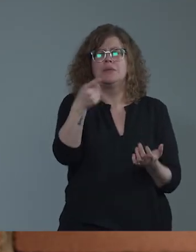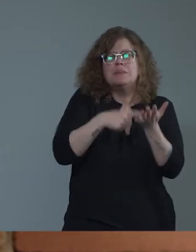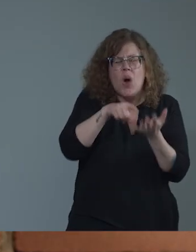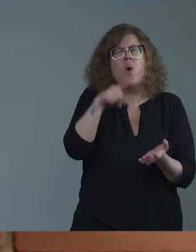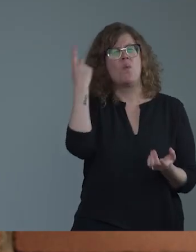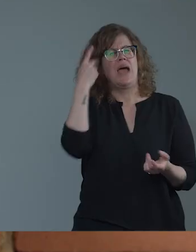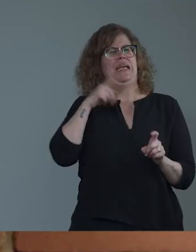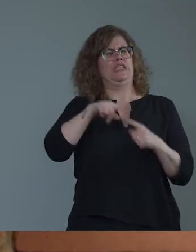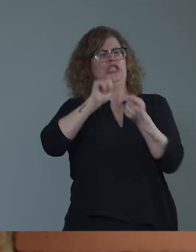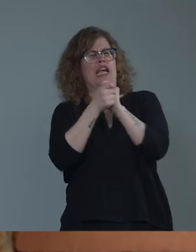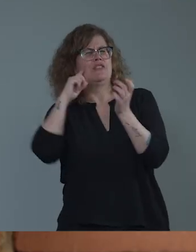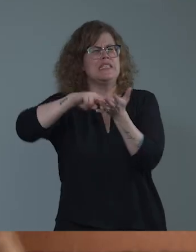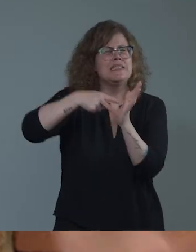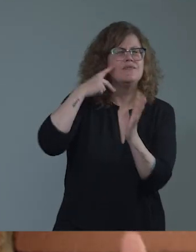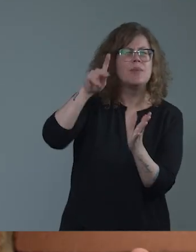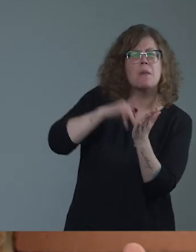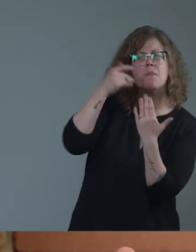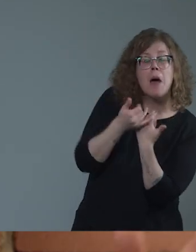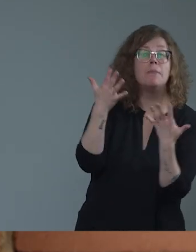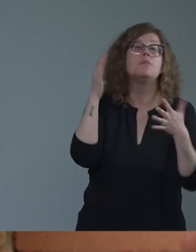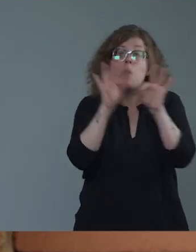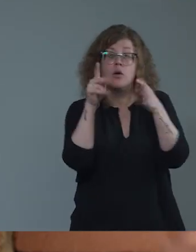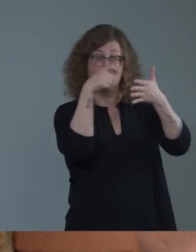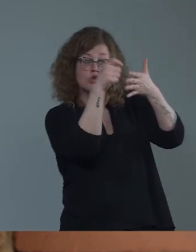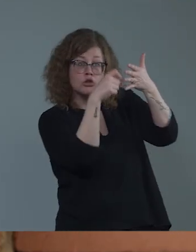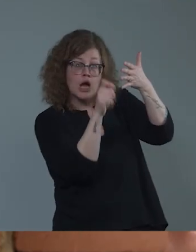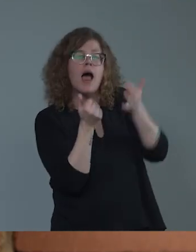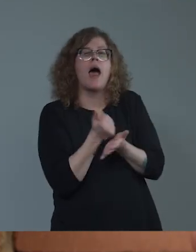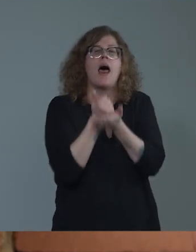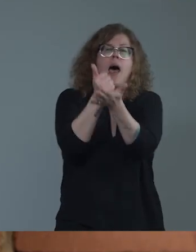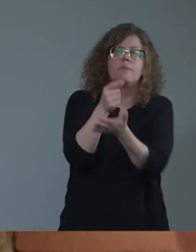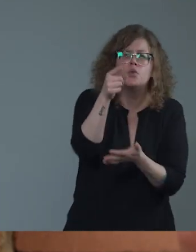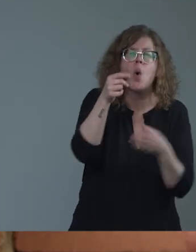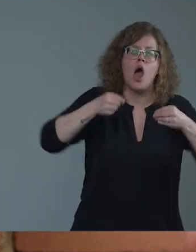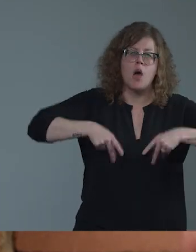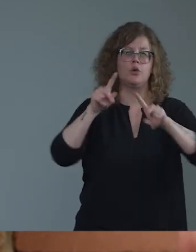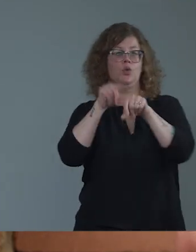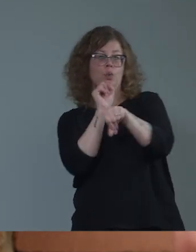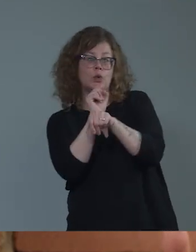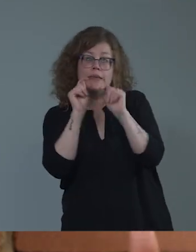and maybe you need a reminder of what those ideas were that you had back at the beginning. Because